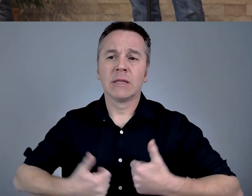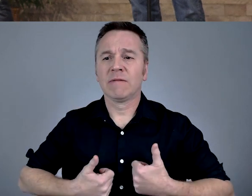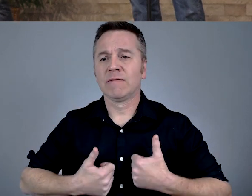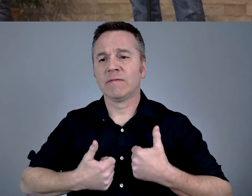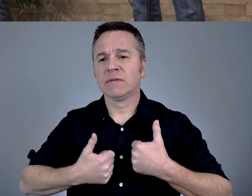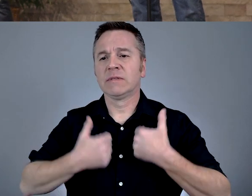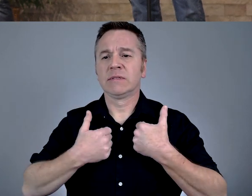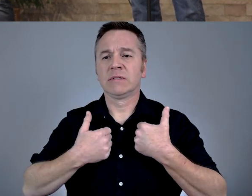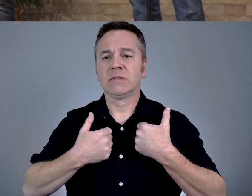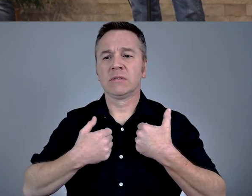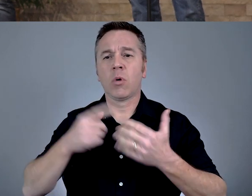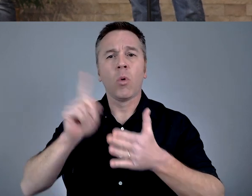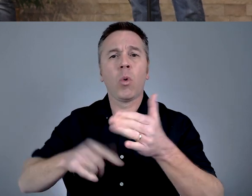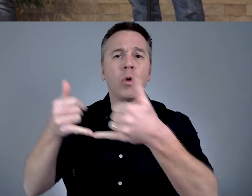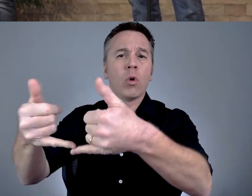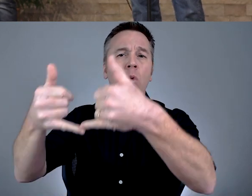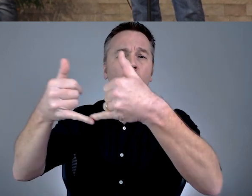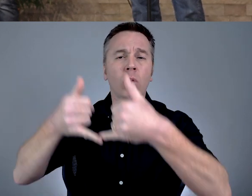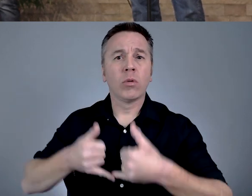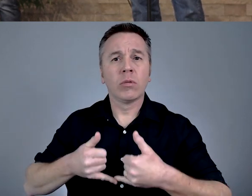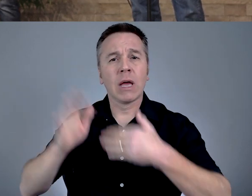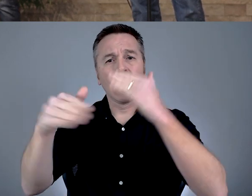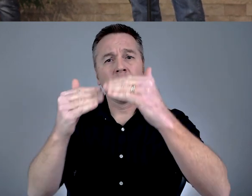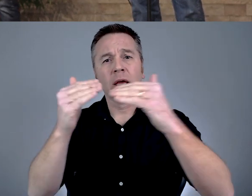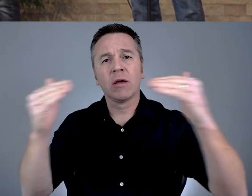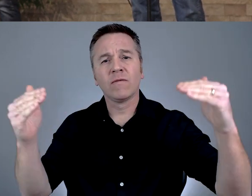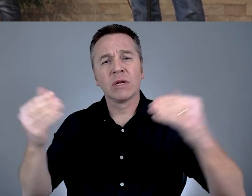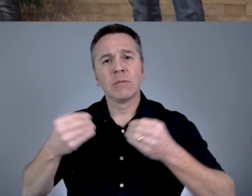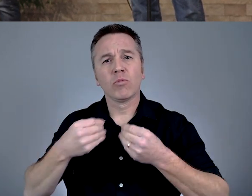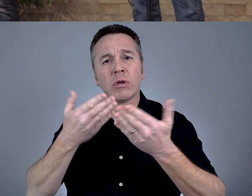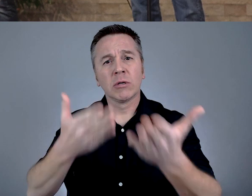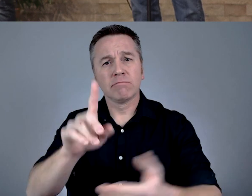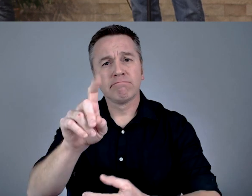And what reward will heaven bring?